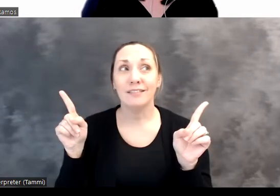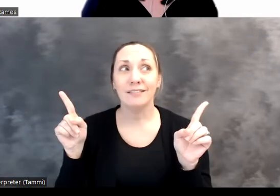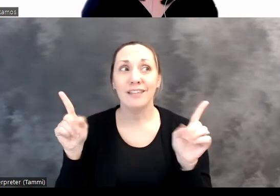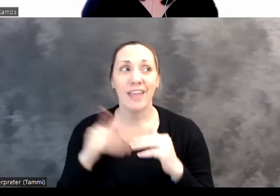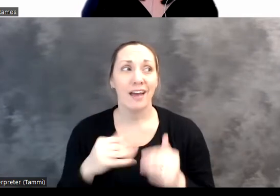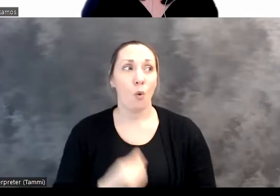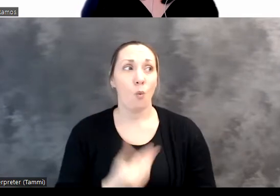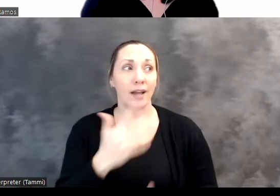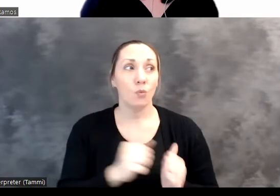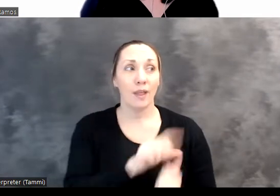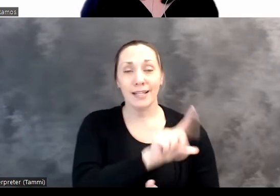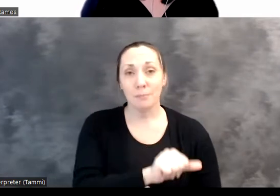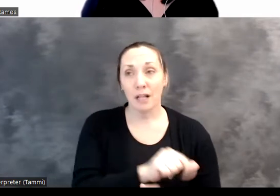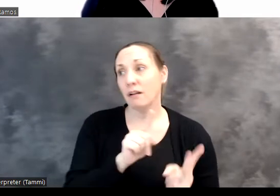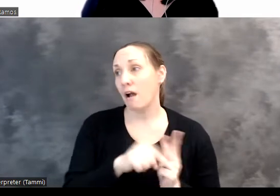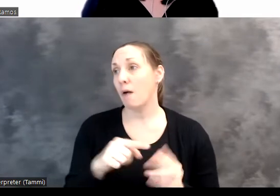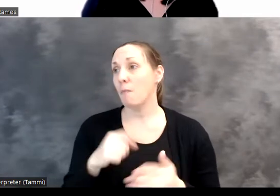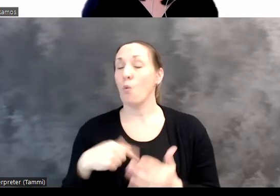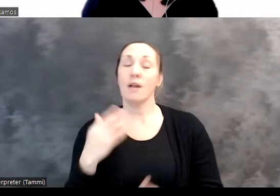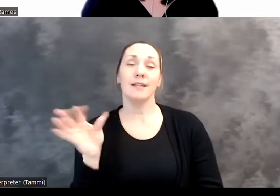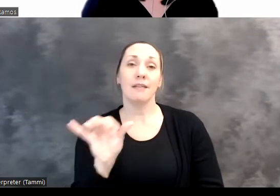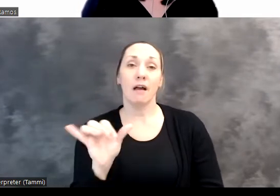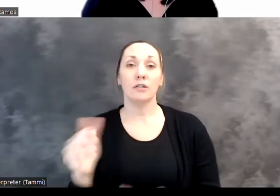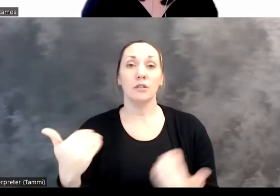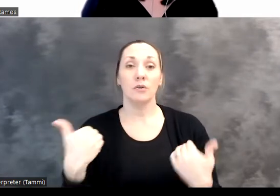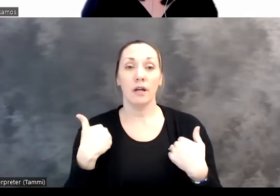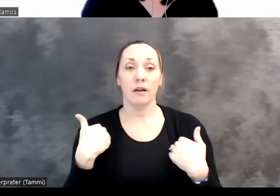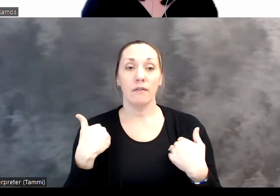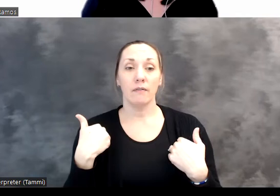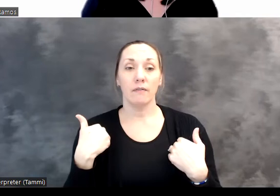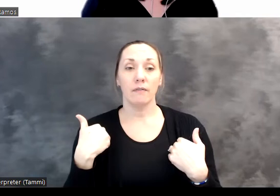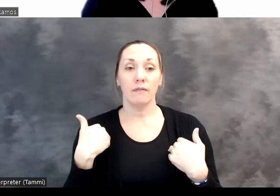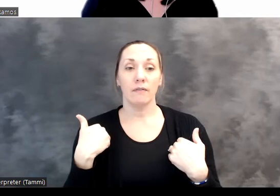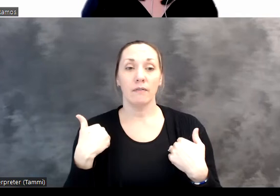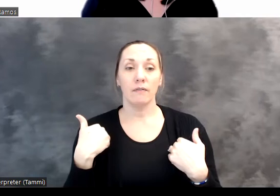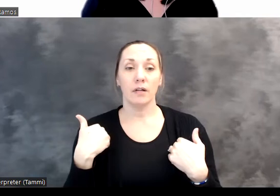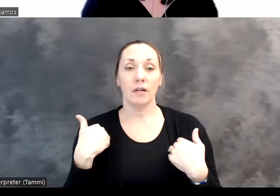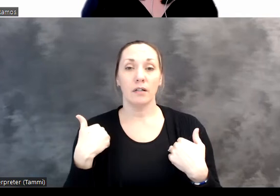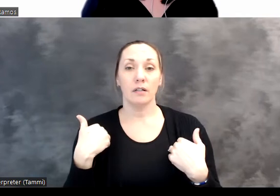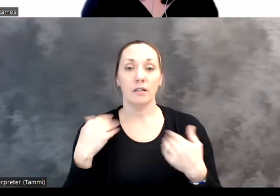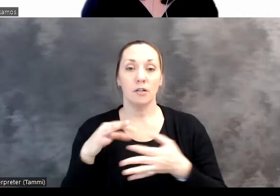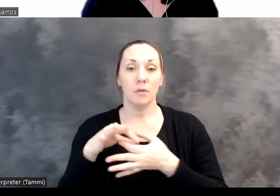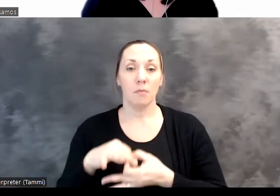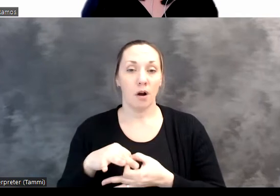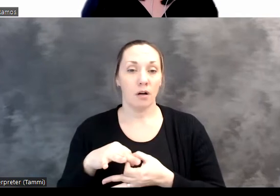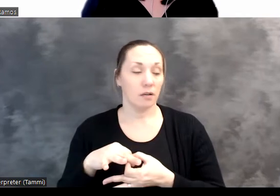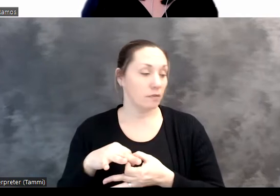not completely different, but substantially different than what it is like for the